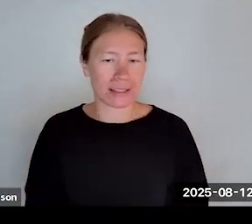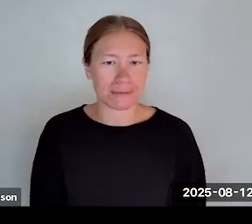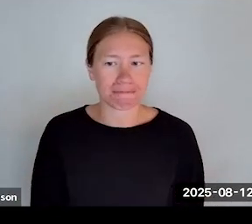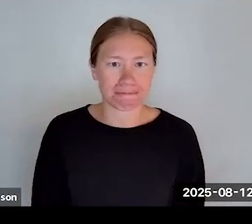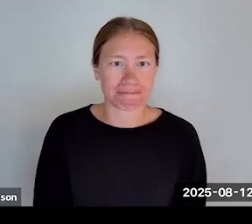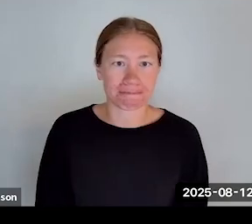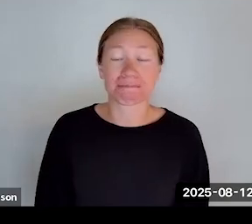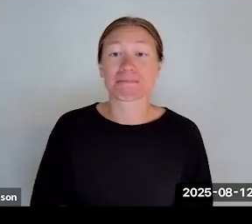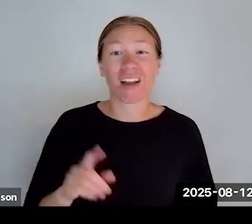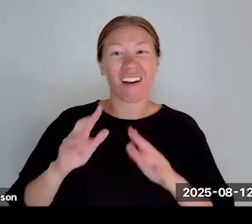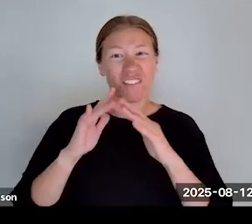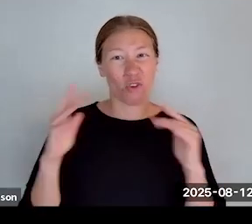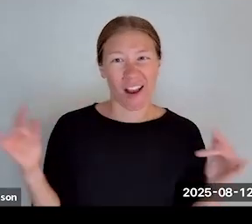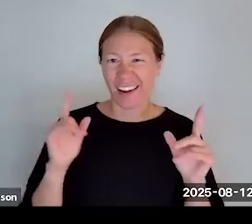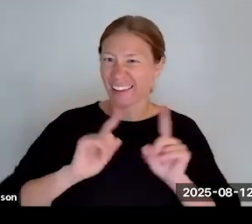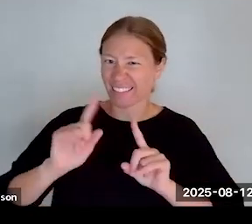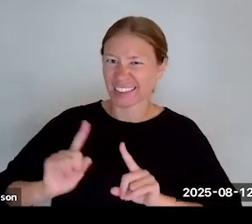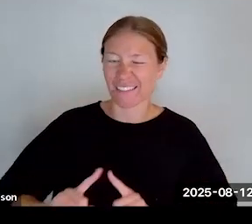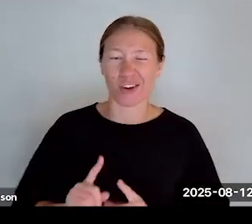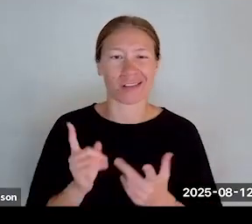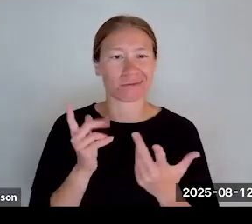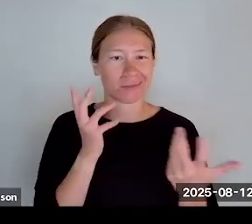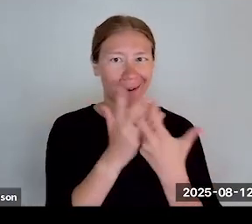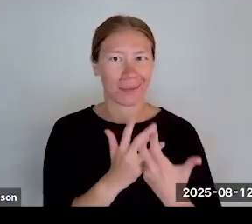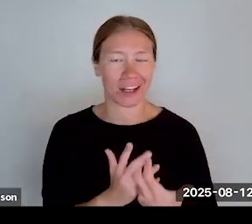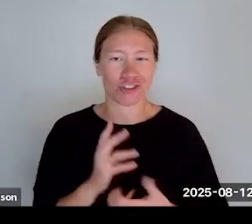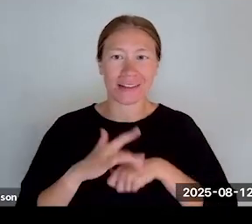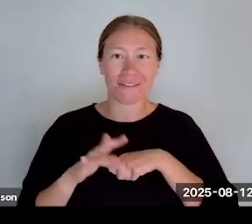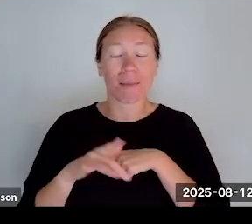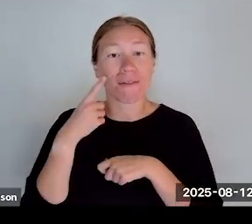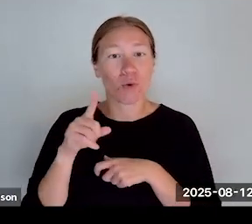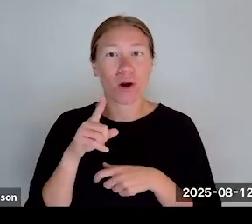There are a variety of accommodations available for individuals with print related disabilities